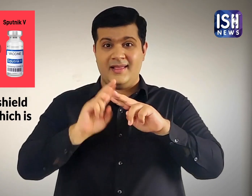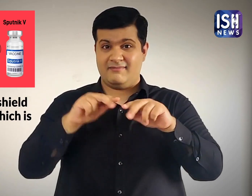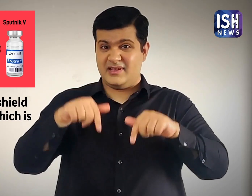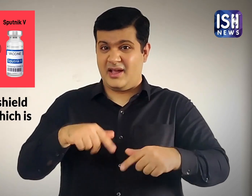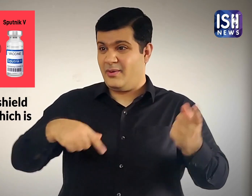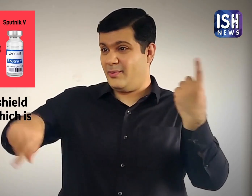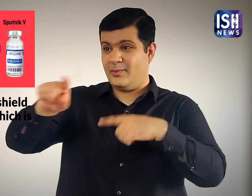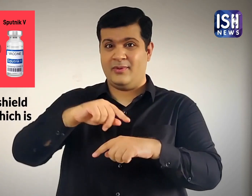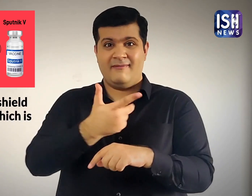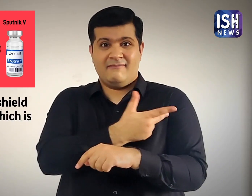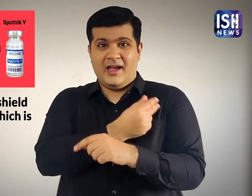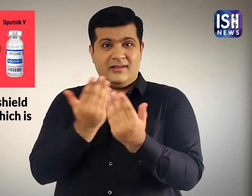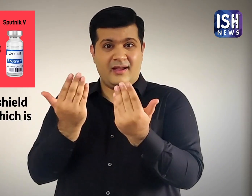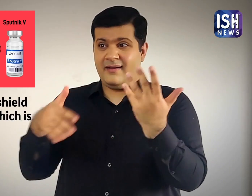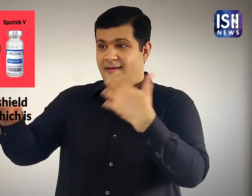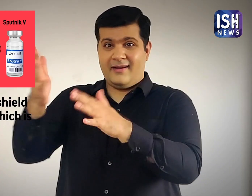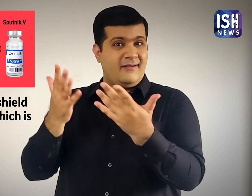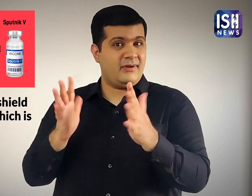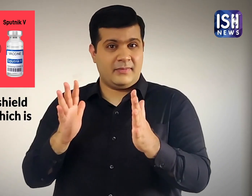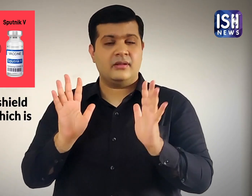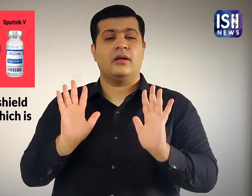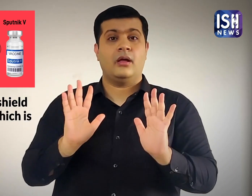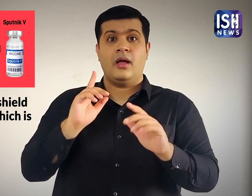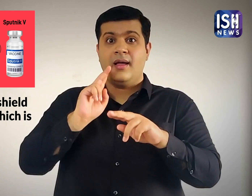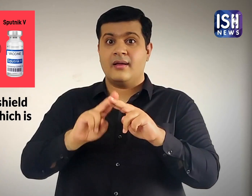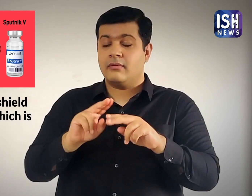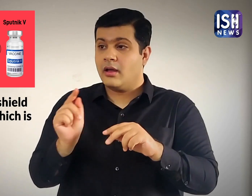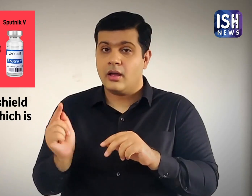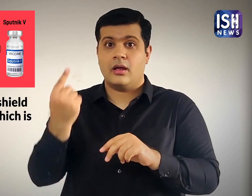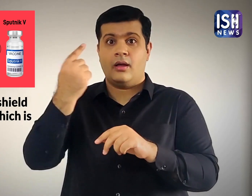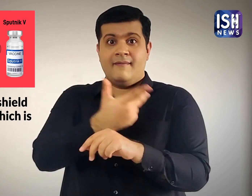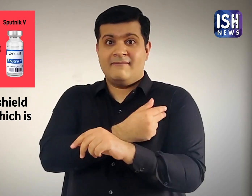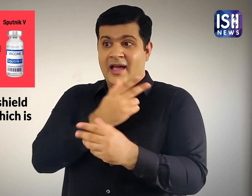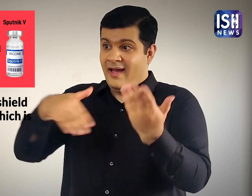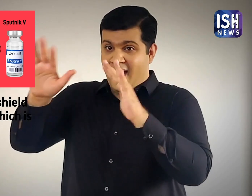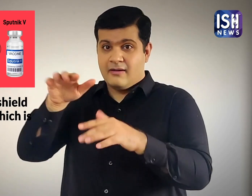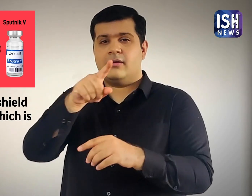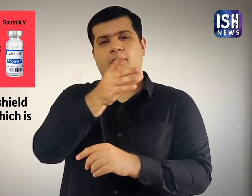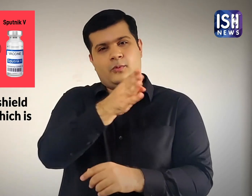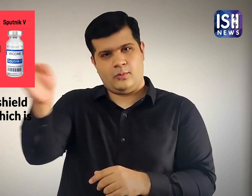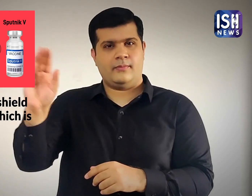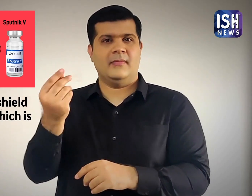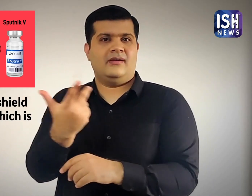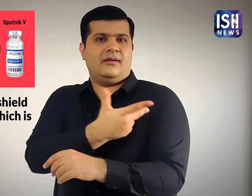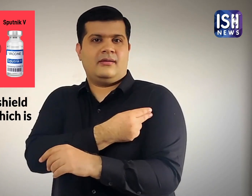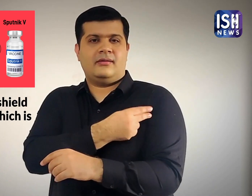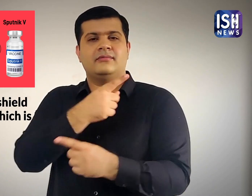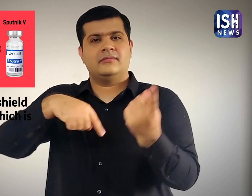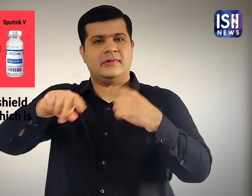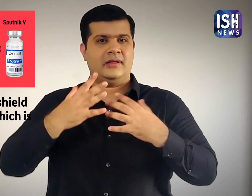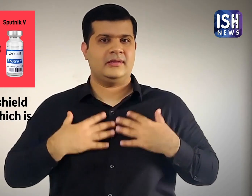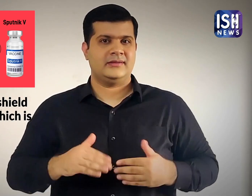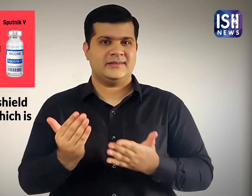Try to get vaccinated as and when the stocks appear.